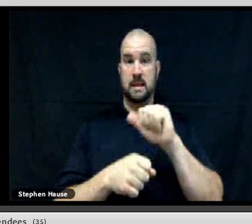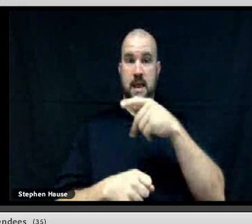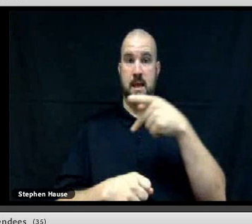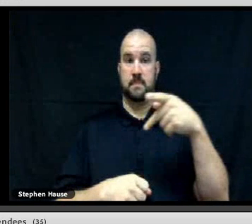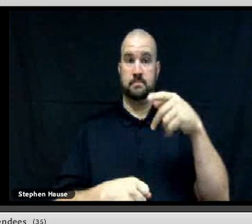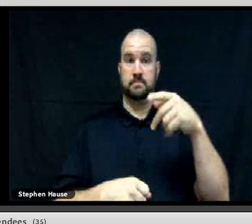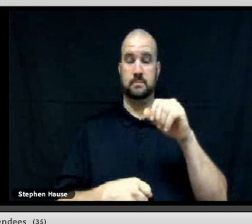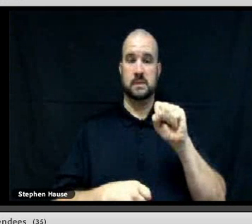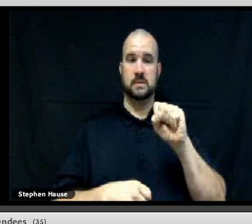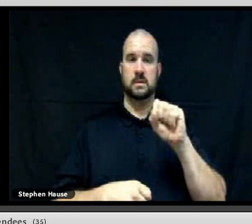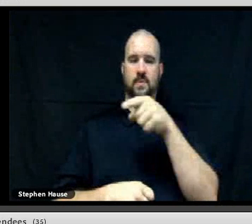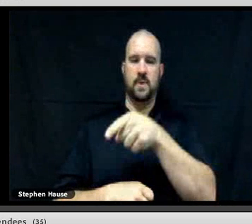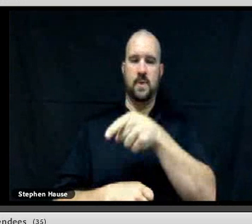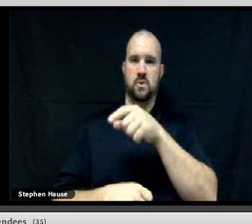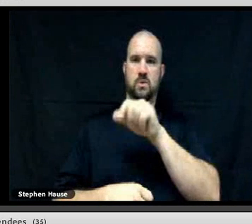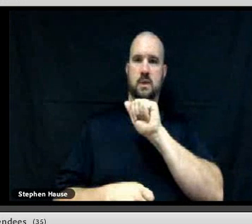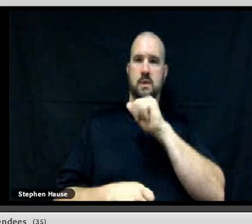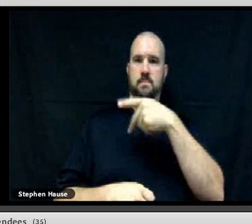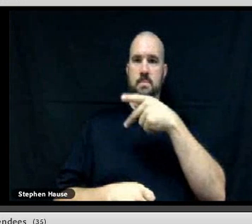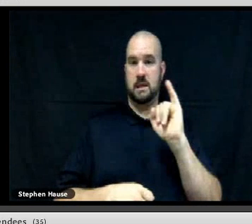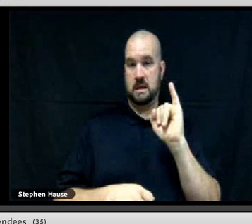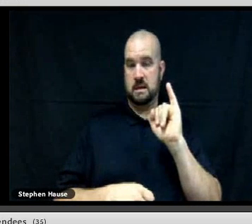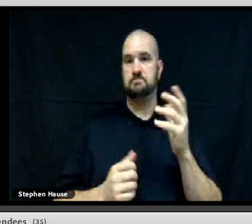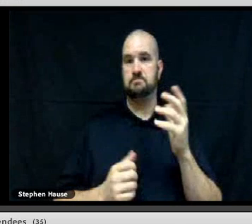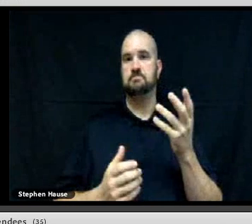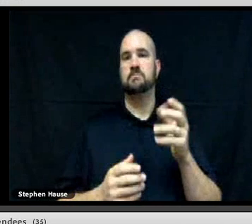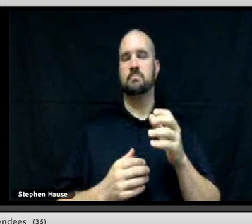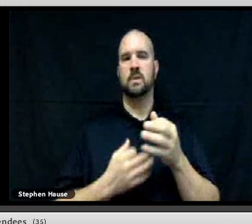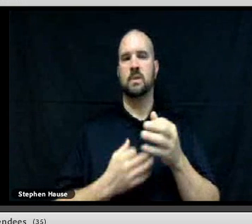So, what is shareable metadata?